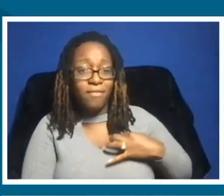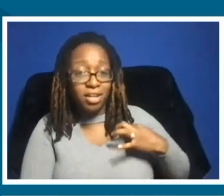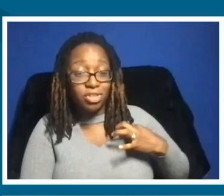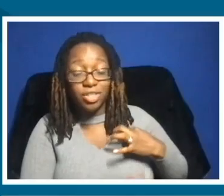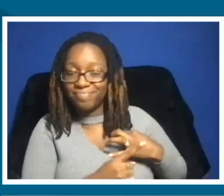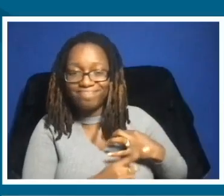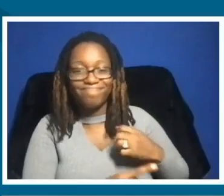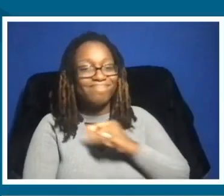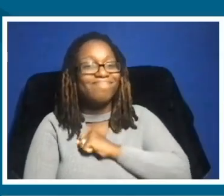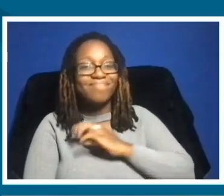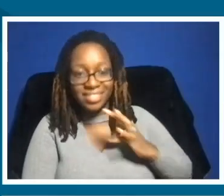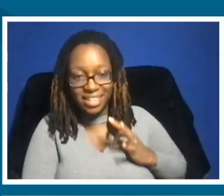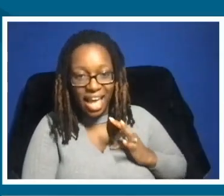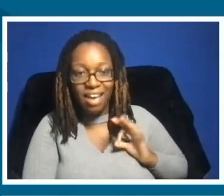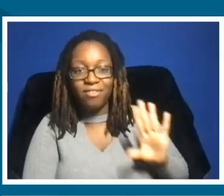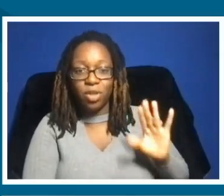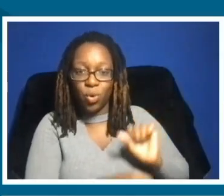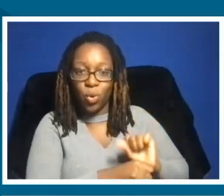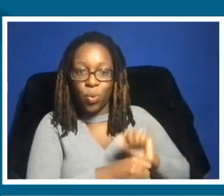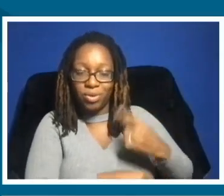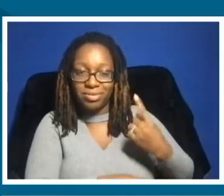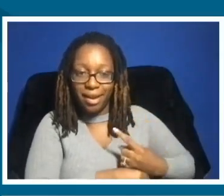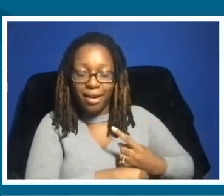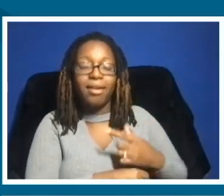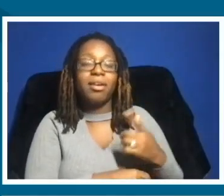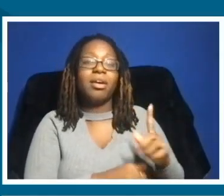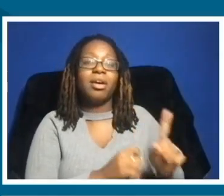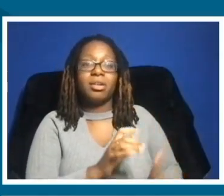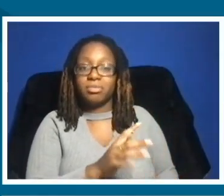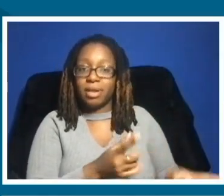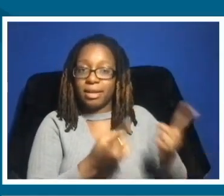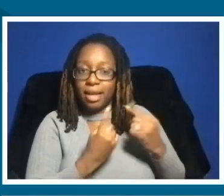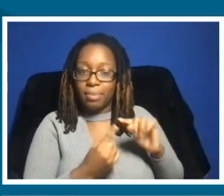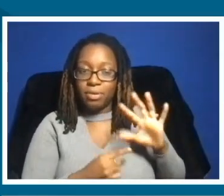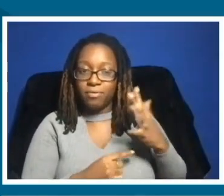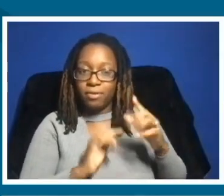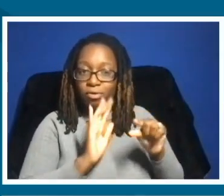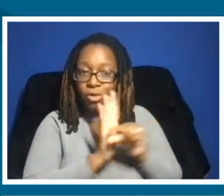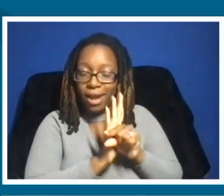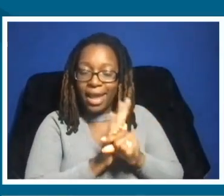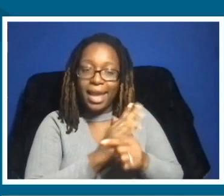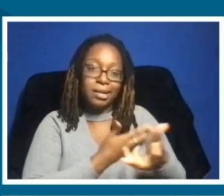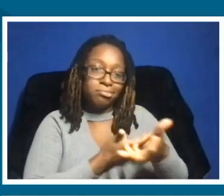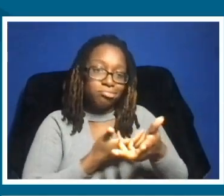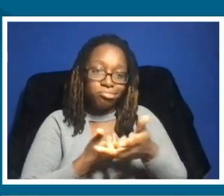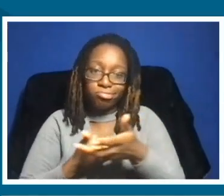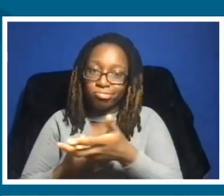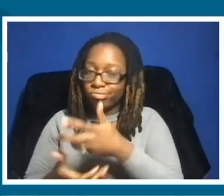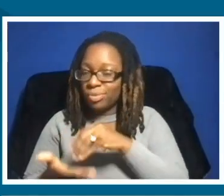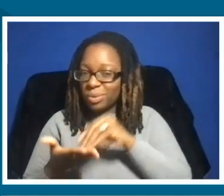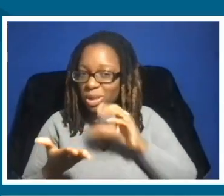of their work day that day they came to fifth grade and uh met the students